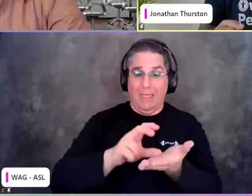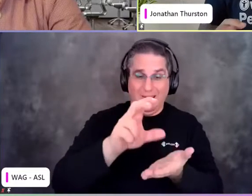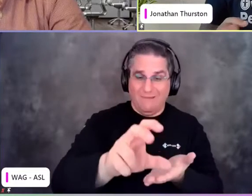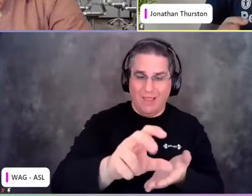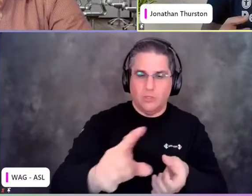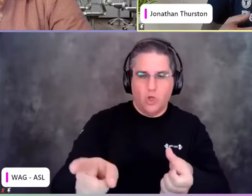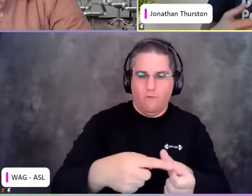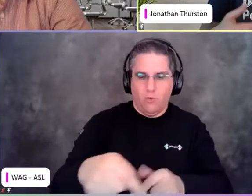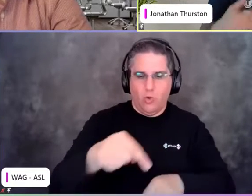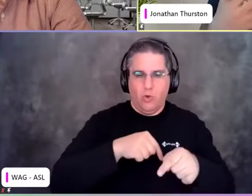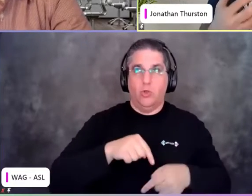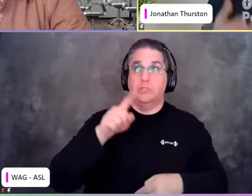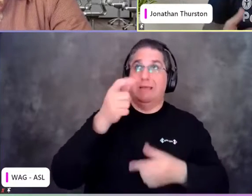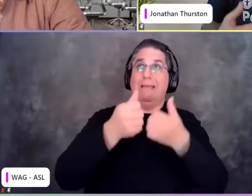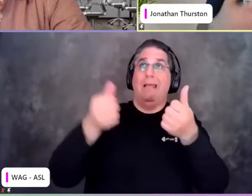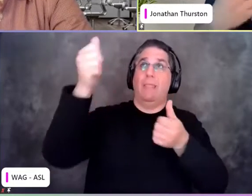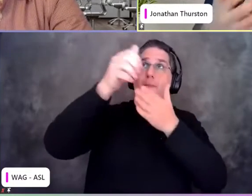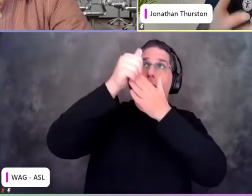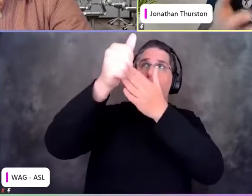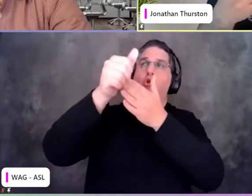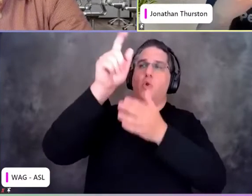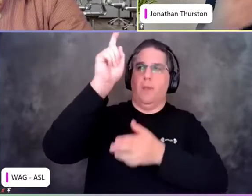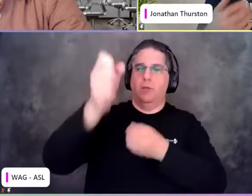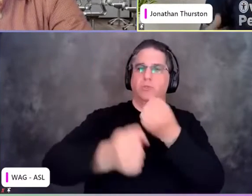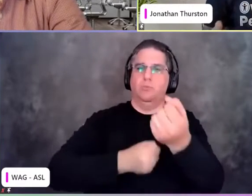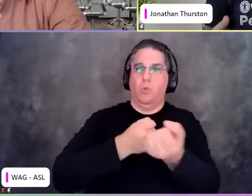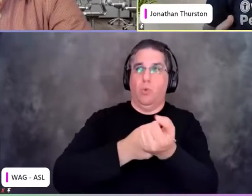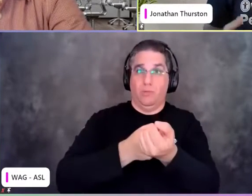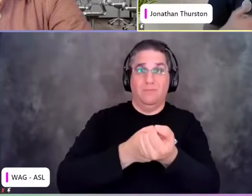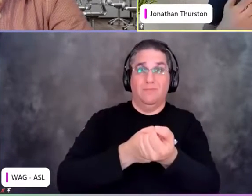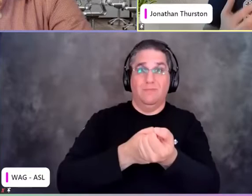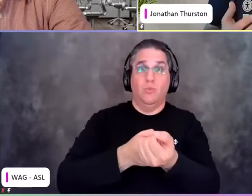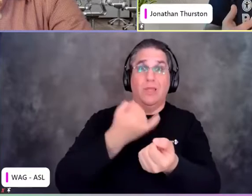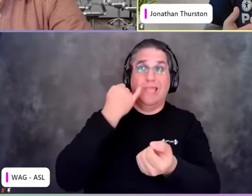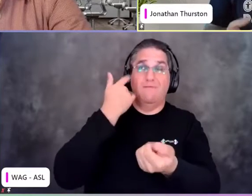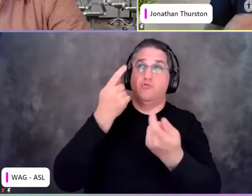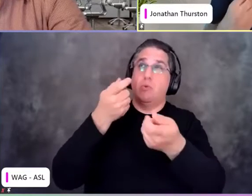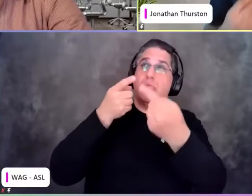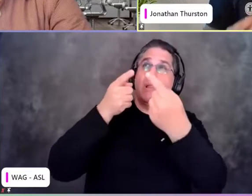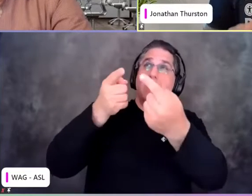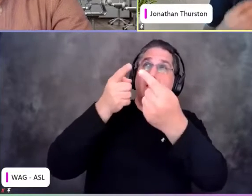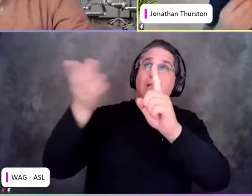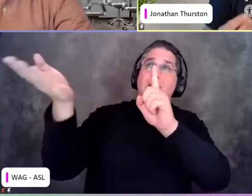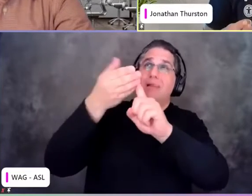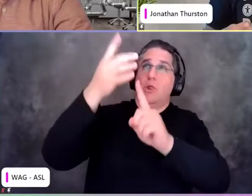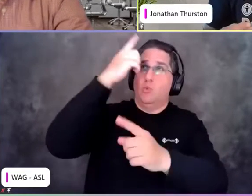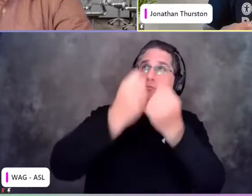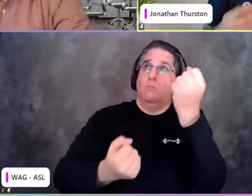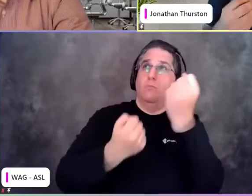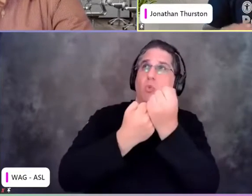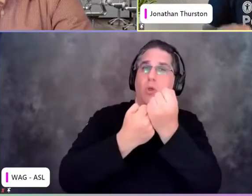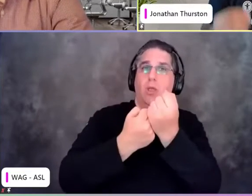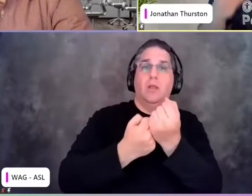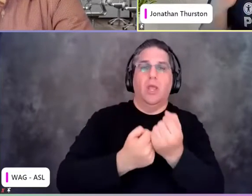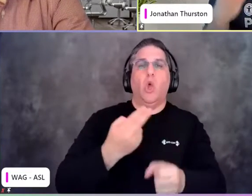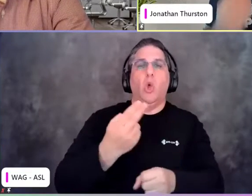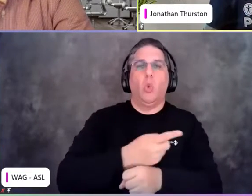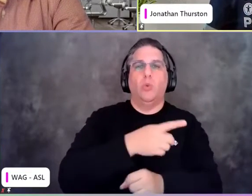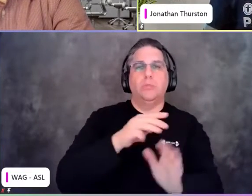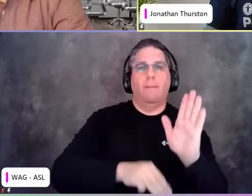[JONATHAN] What a brilliant point, right? Because you can't get investment from buying from leadership right? And if you're struggling to